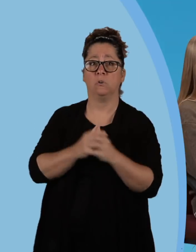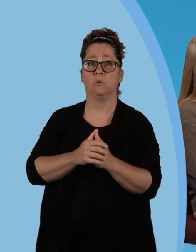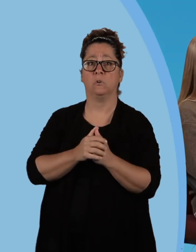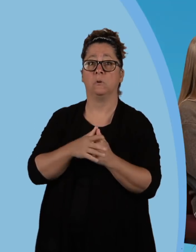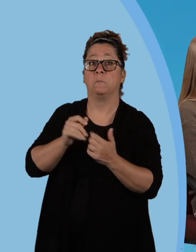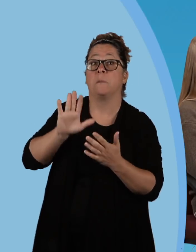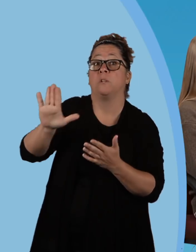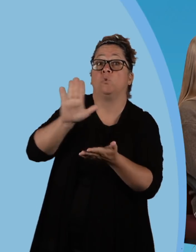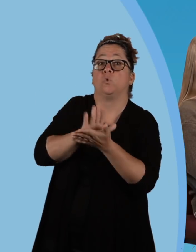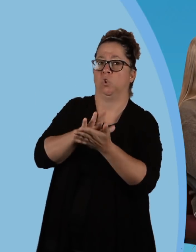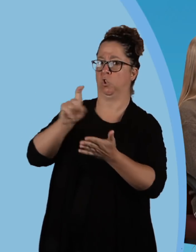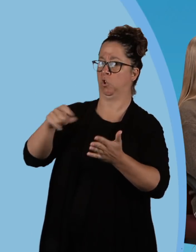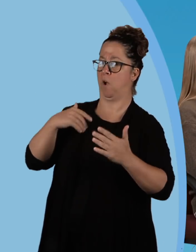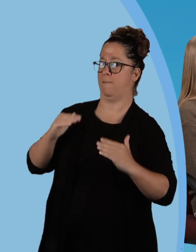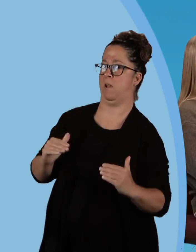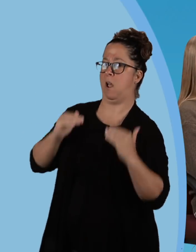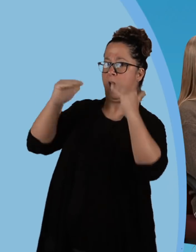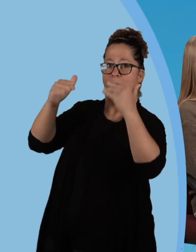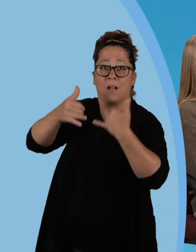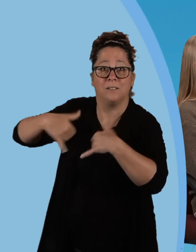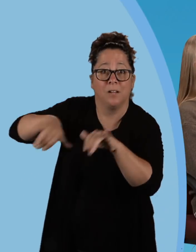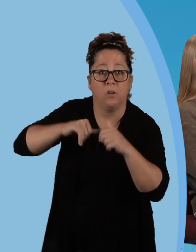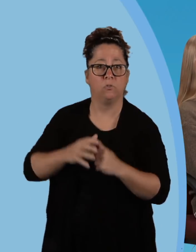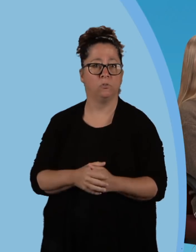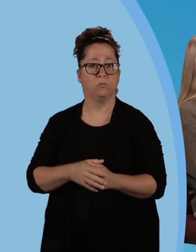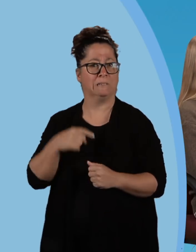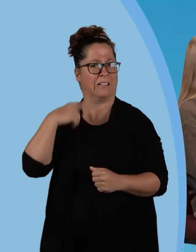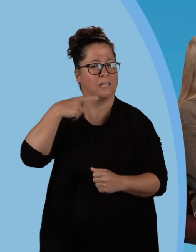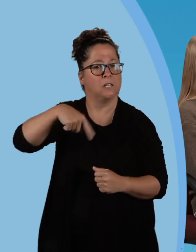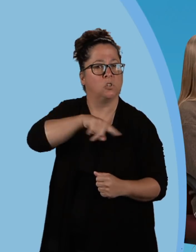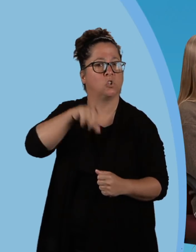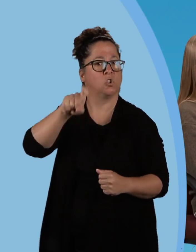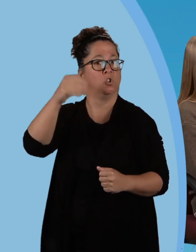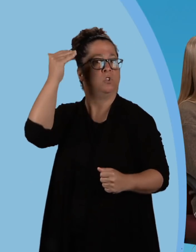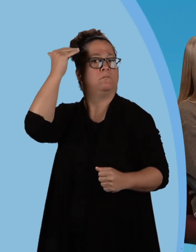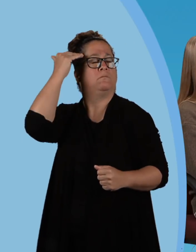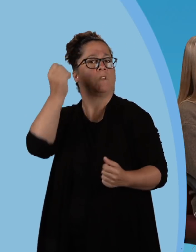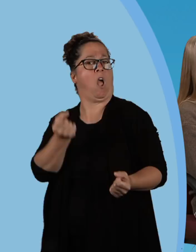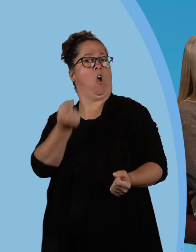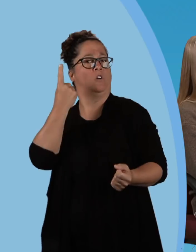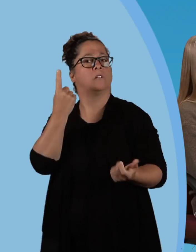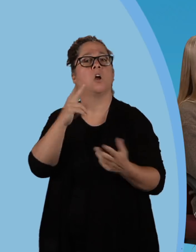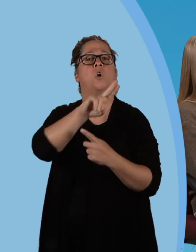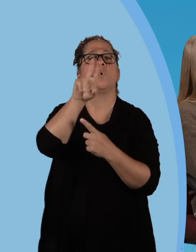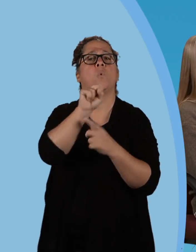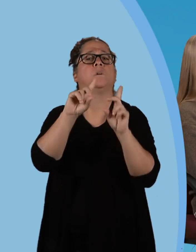I think they should also understand that the U.S. Department of Education has a policy guidance document